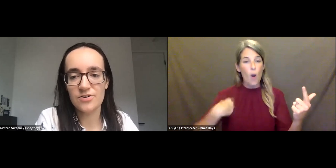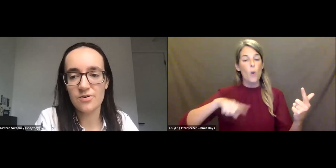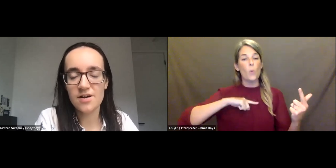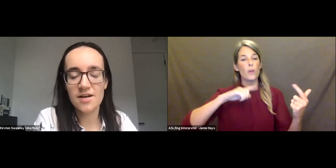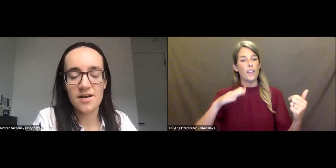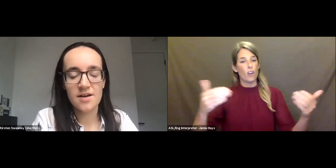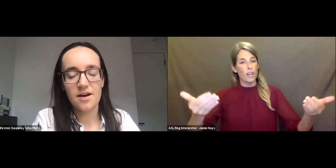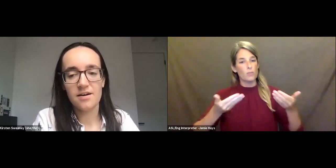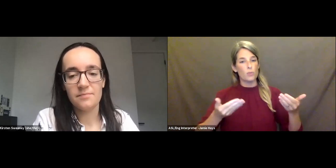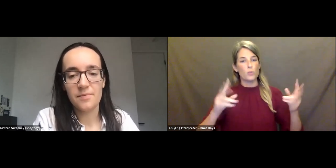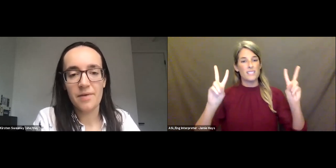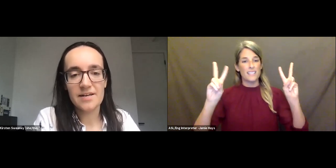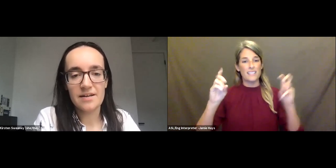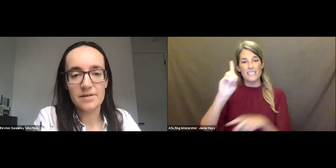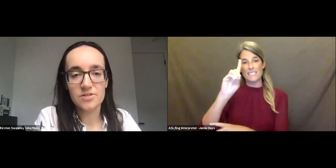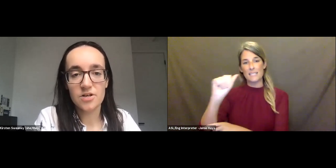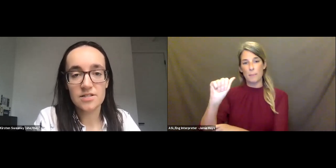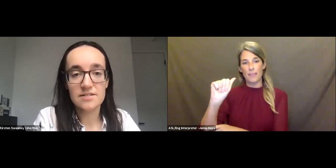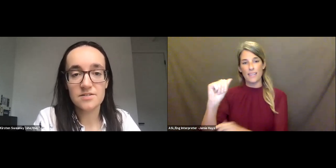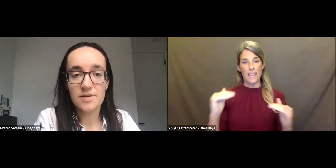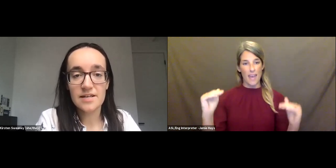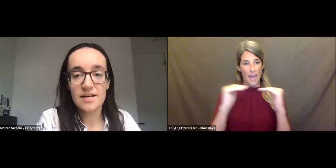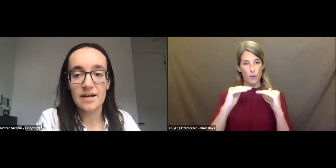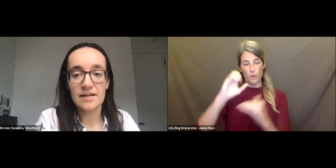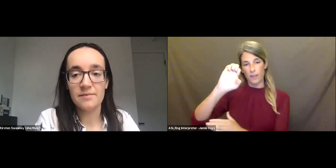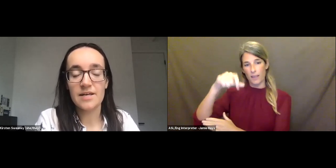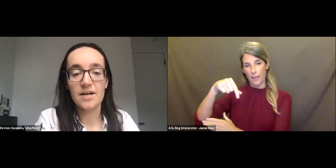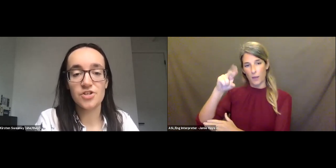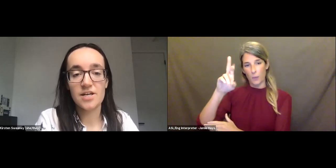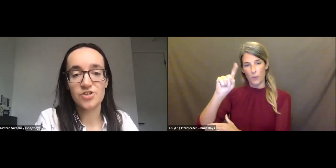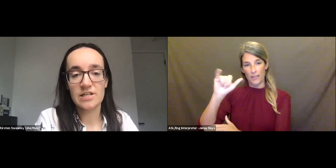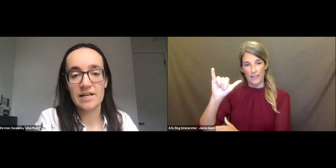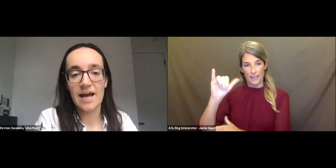York. My name is Kirsten Sweeney. I am the Education and